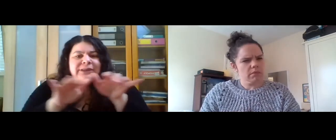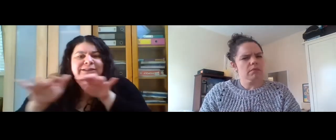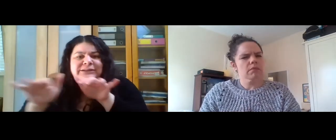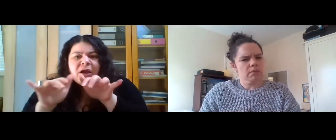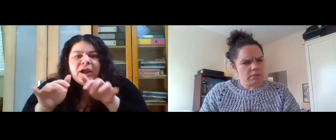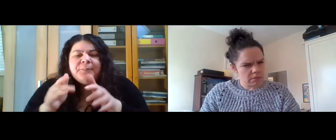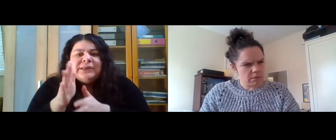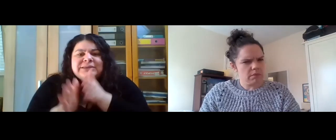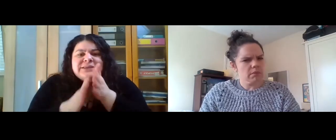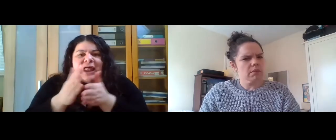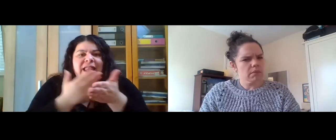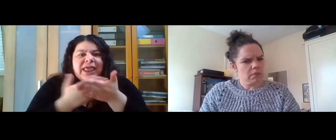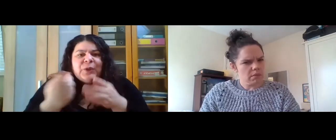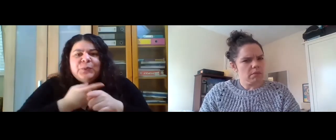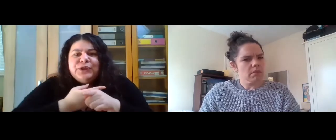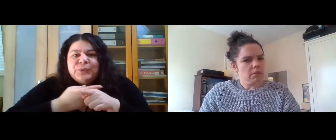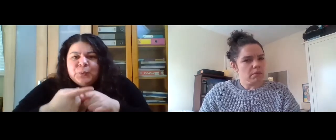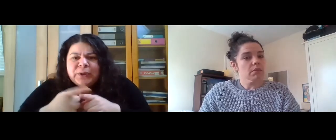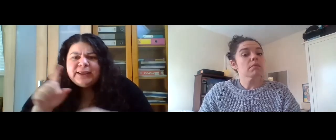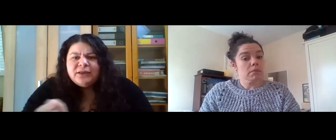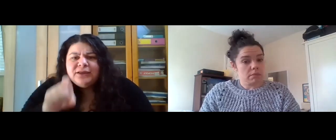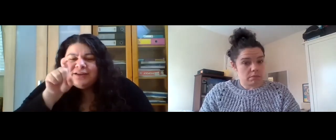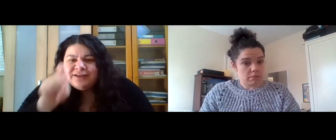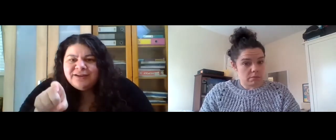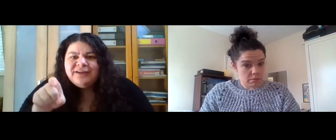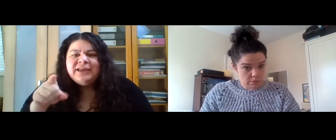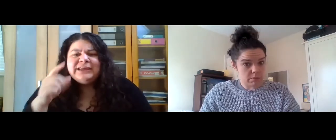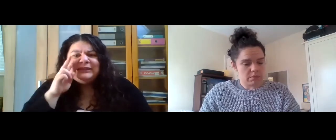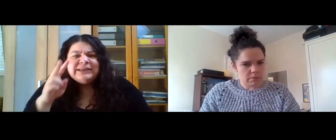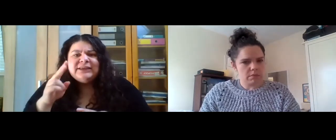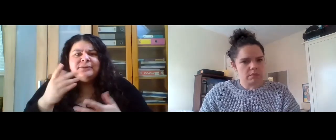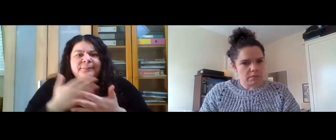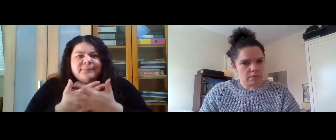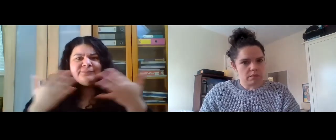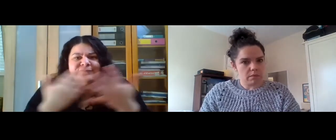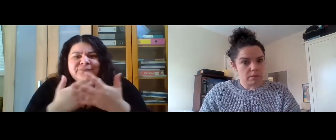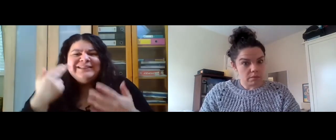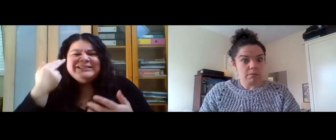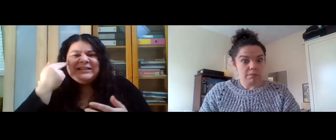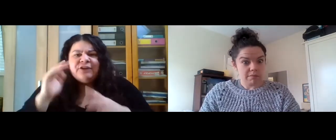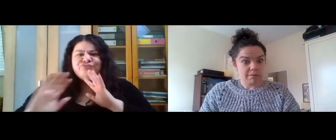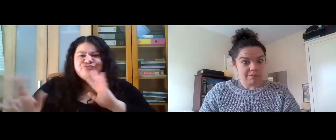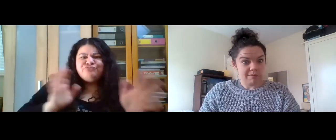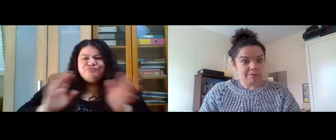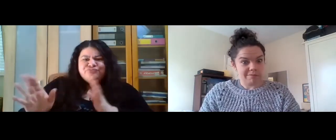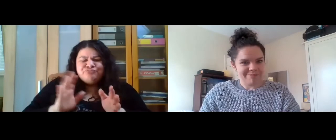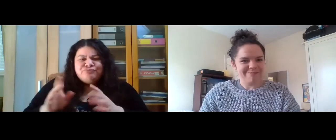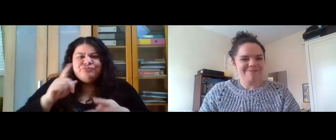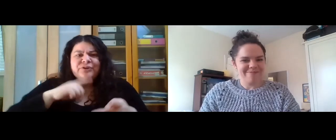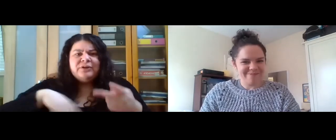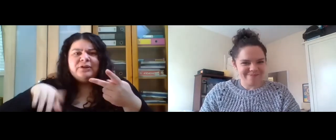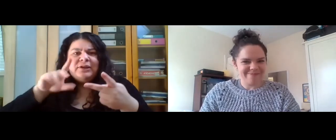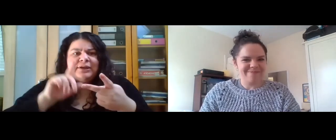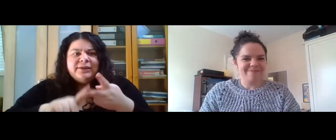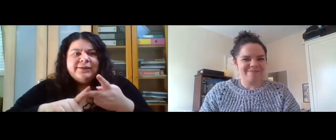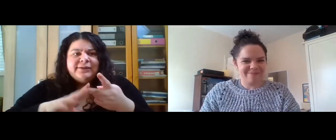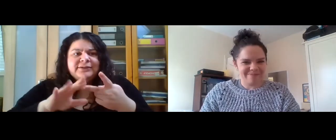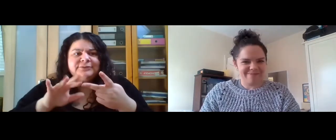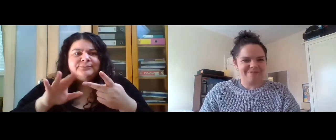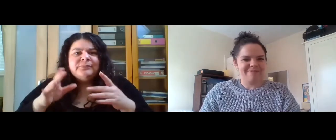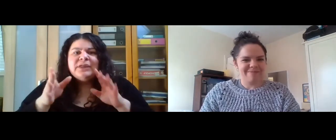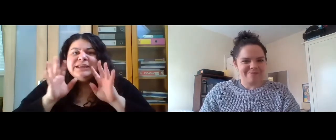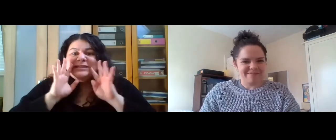and type in 'Sign Language Week' into the internet, you'll see so many Deaf people signing,